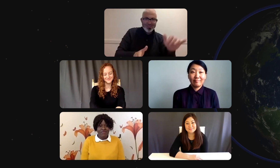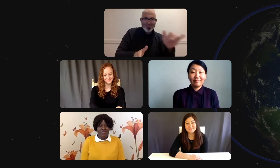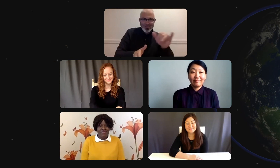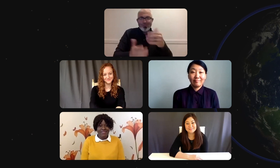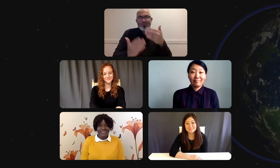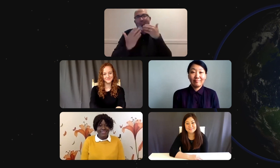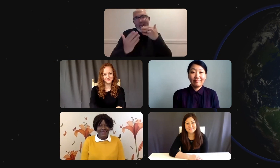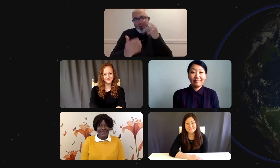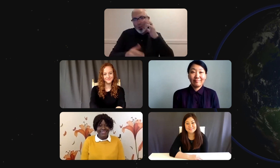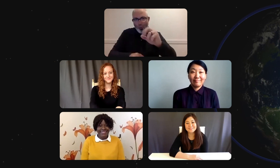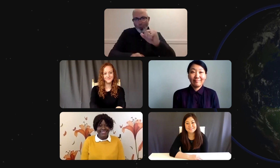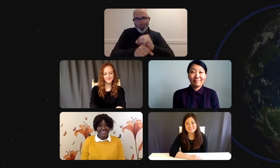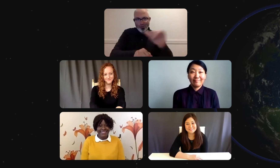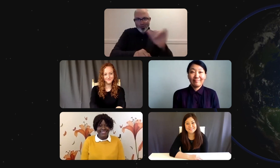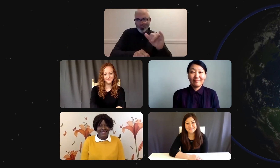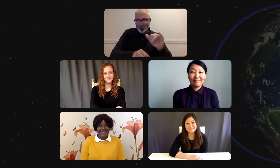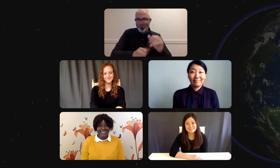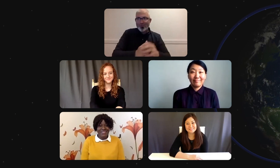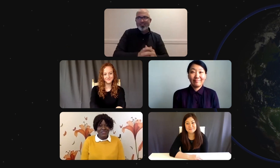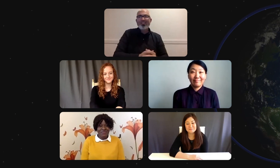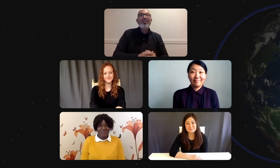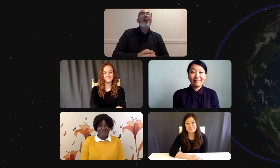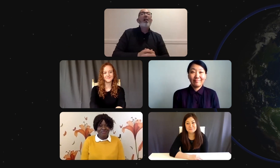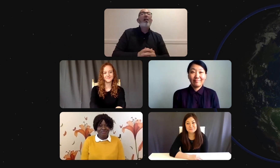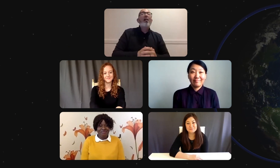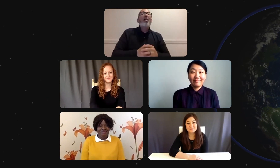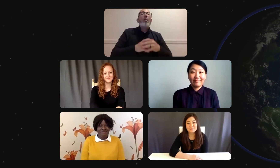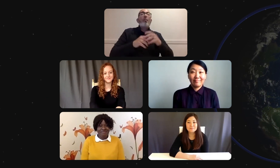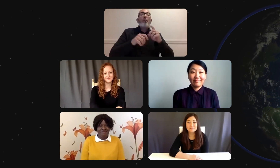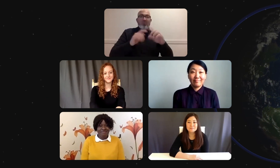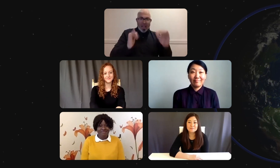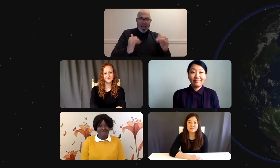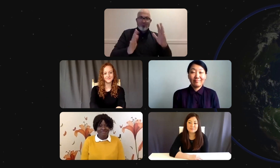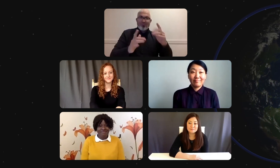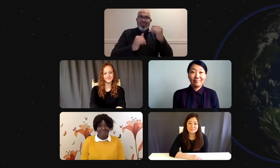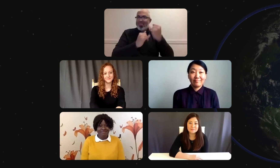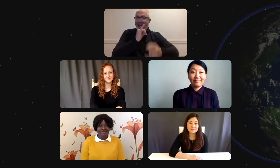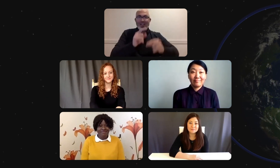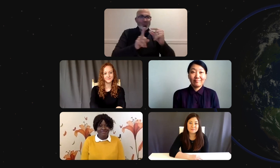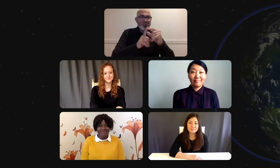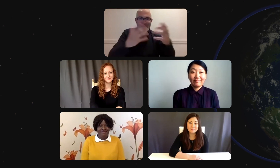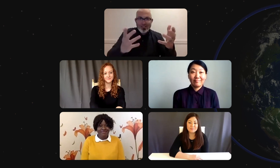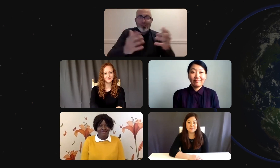our captionist, working hard on transcribing everything that's being said here today.